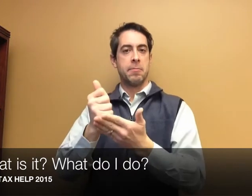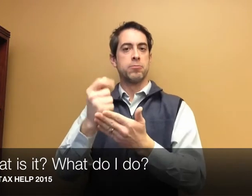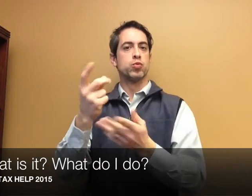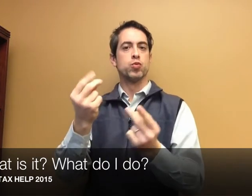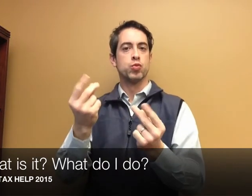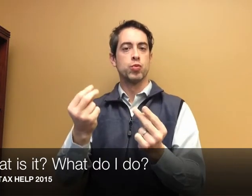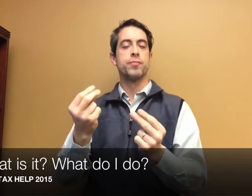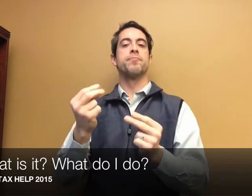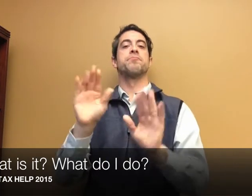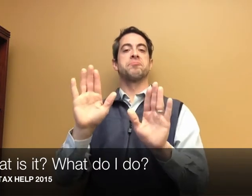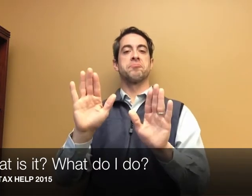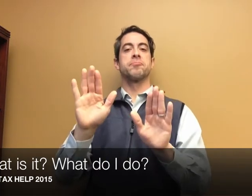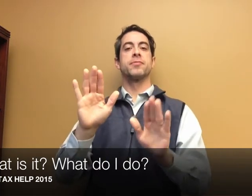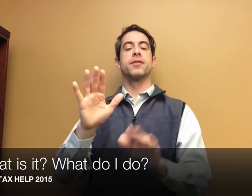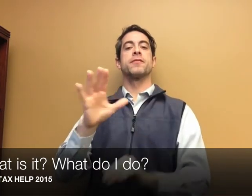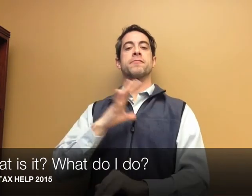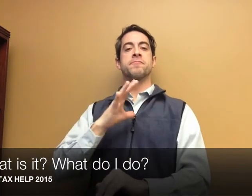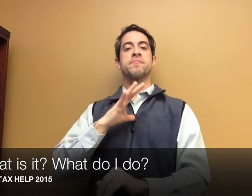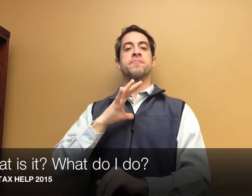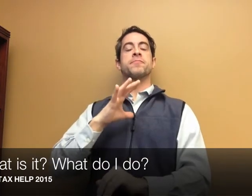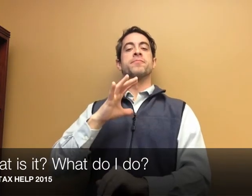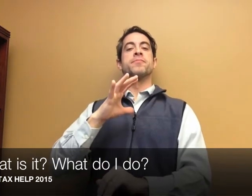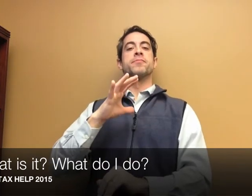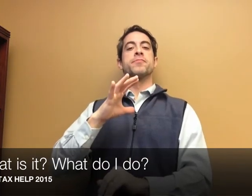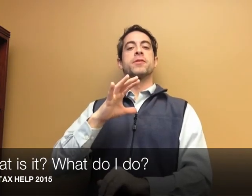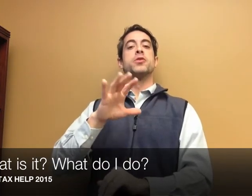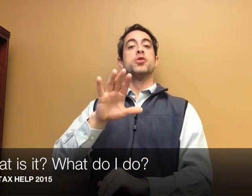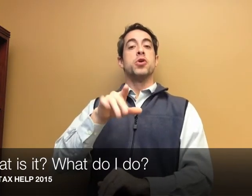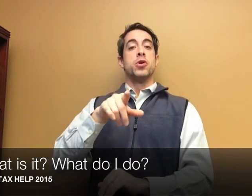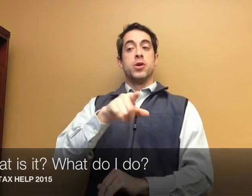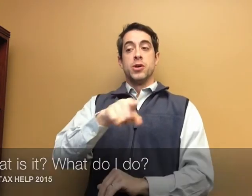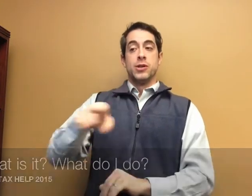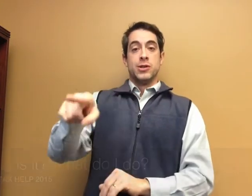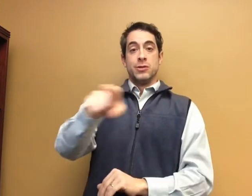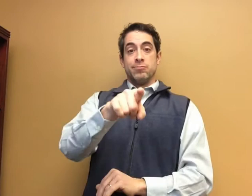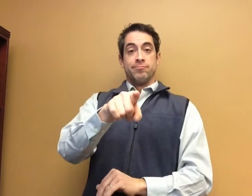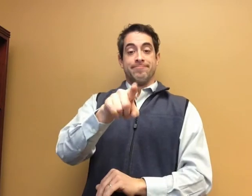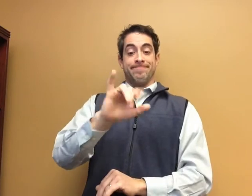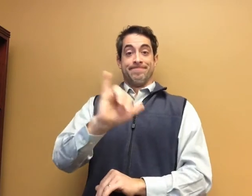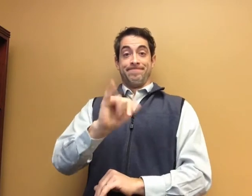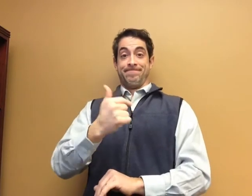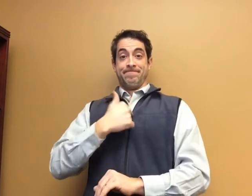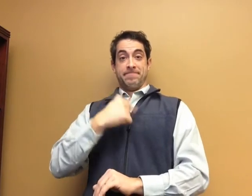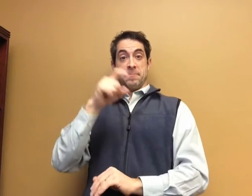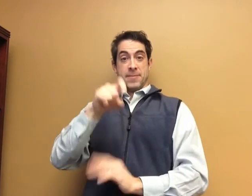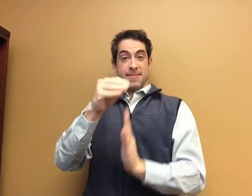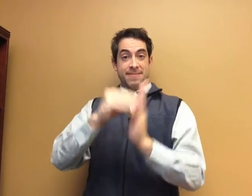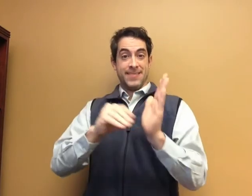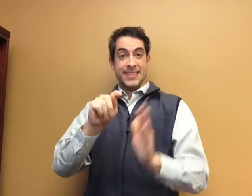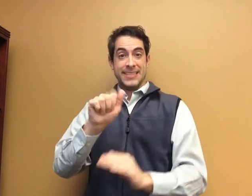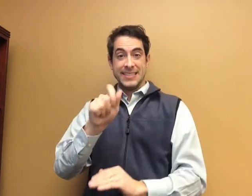Now, you may be like me